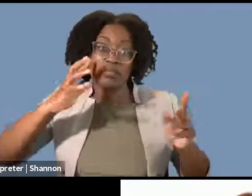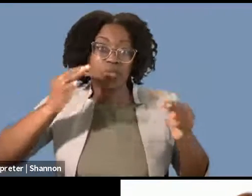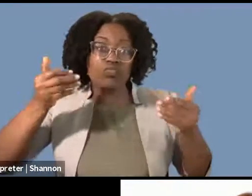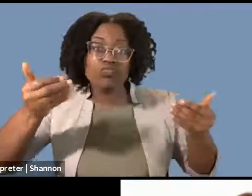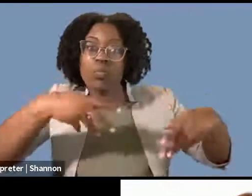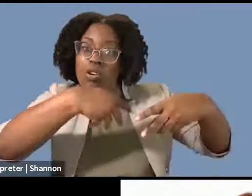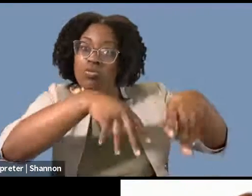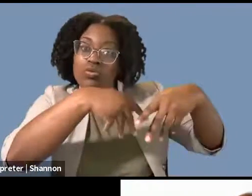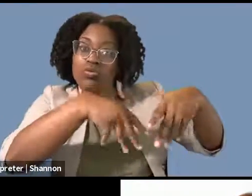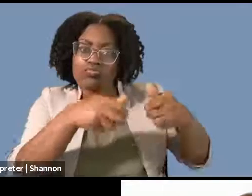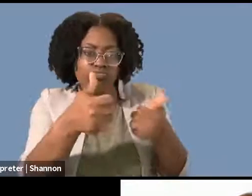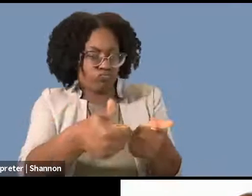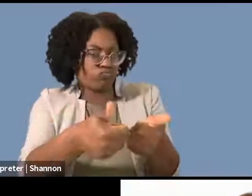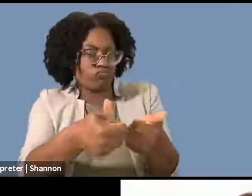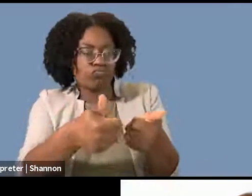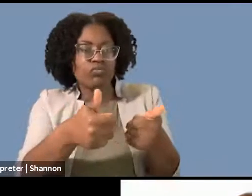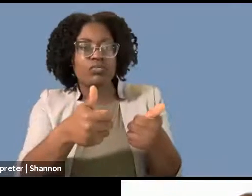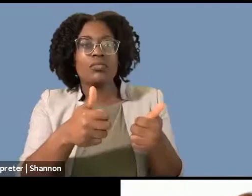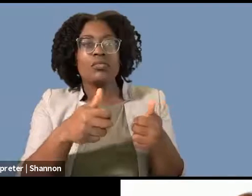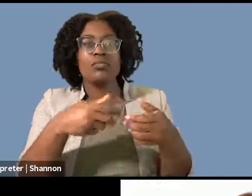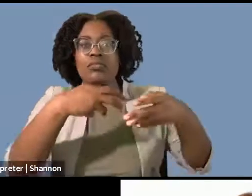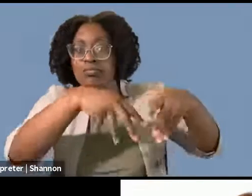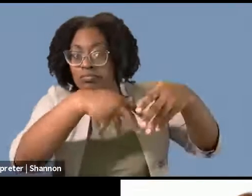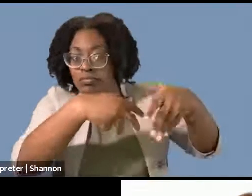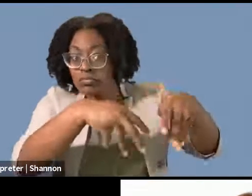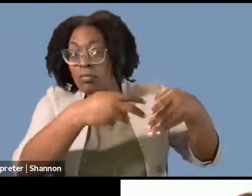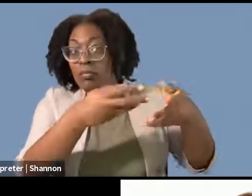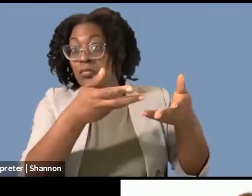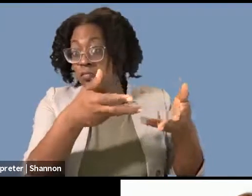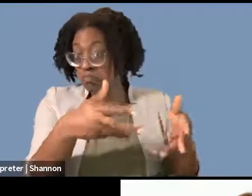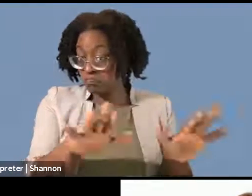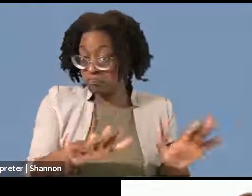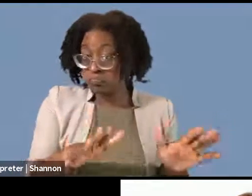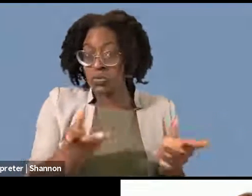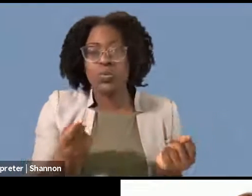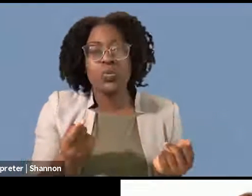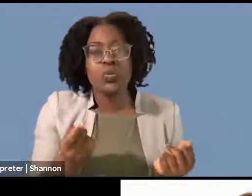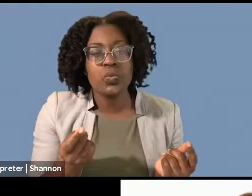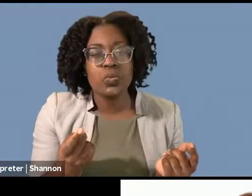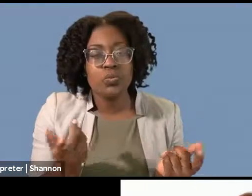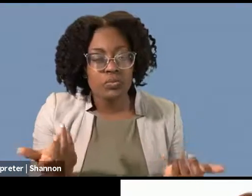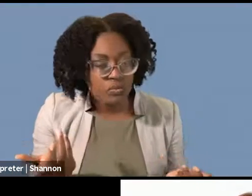to be willing to dig in. Right now, I am working with the city of Menlo Park to hopefully start